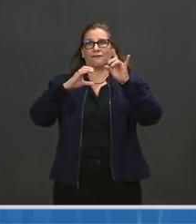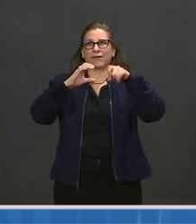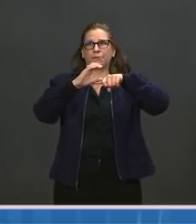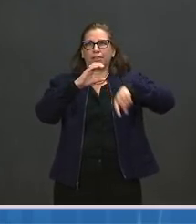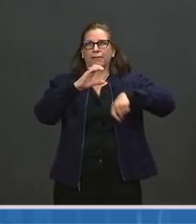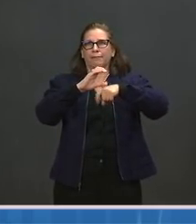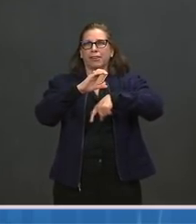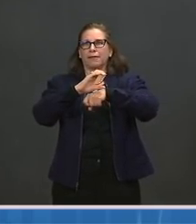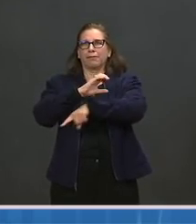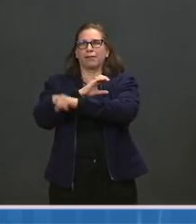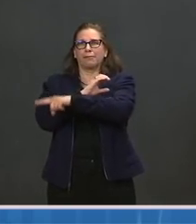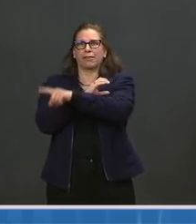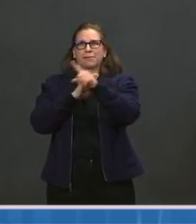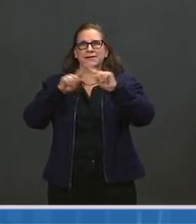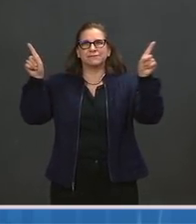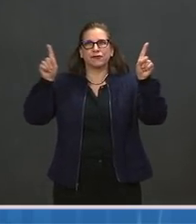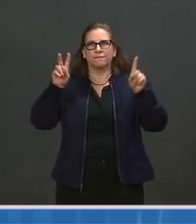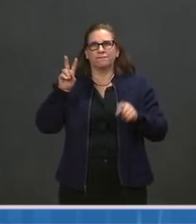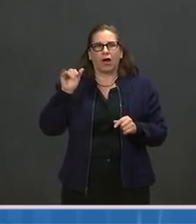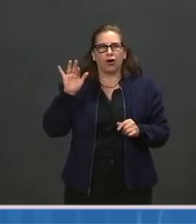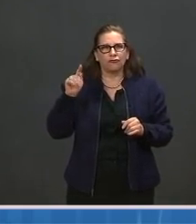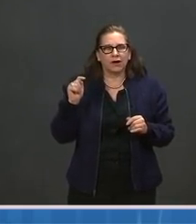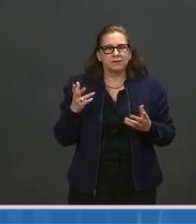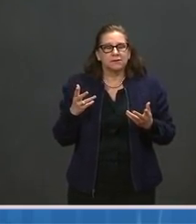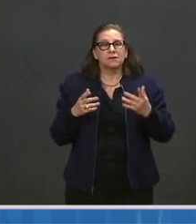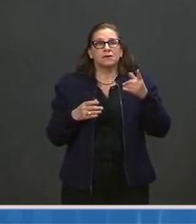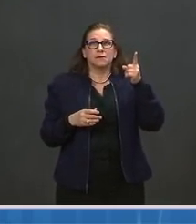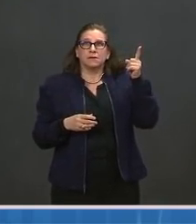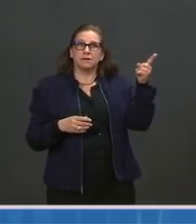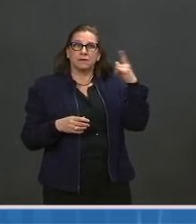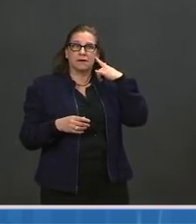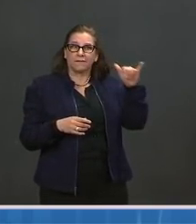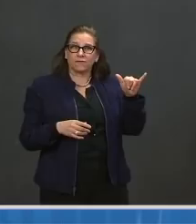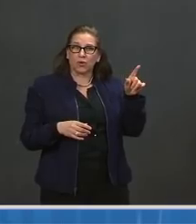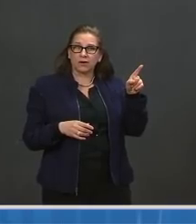41 percent in Nevada, and 25 percent in Arizona.